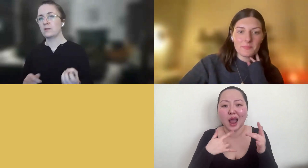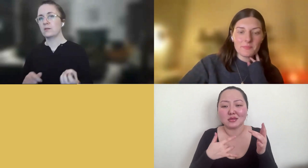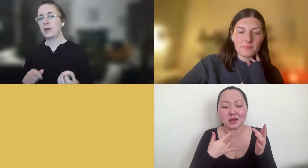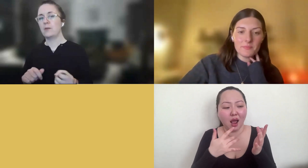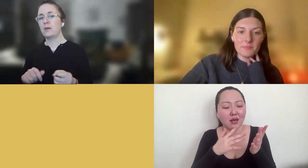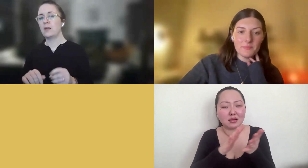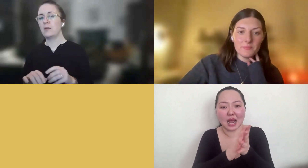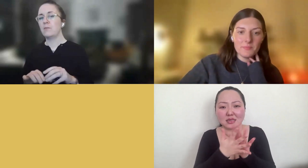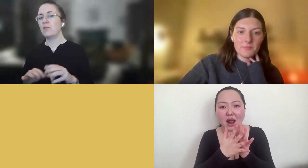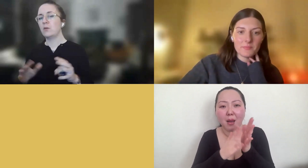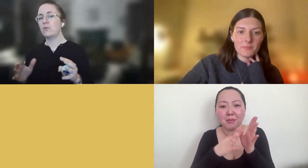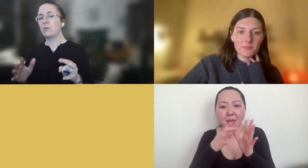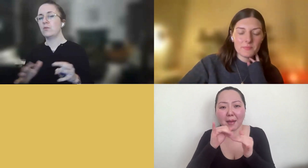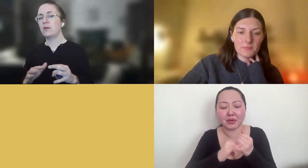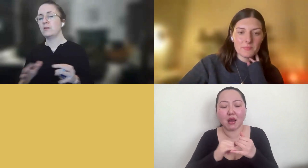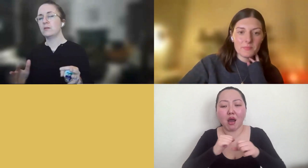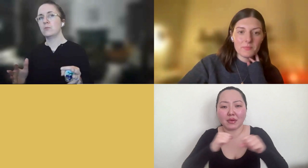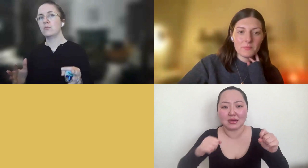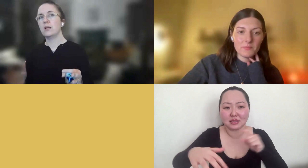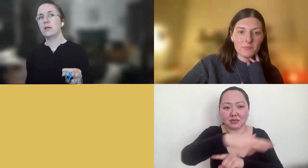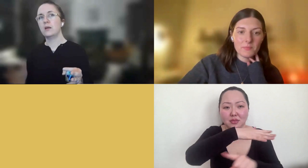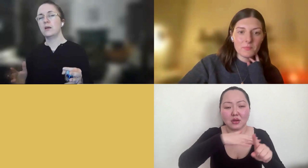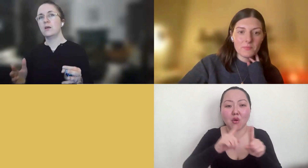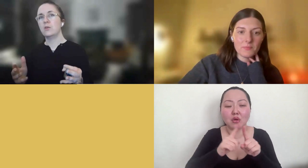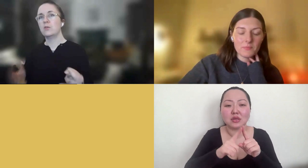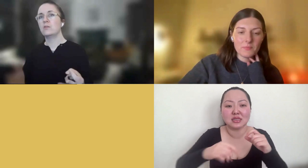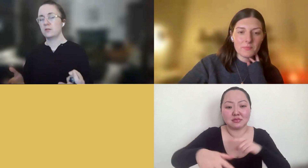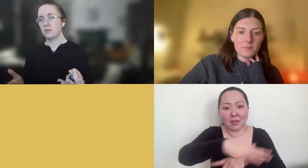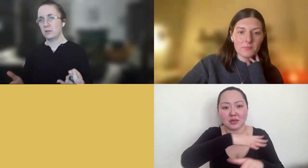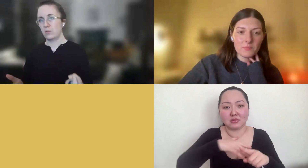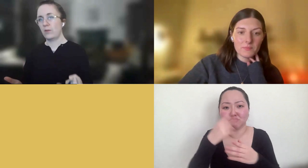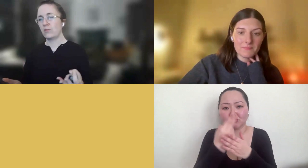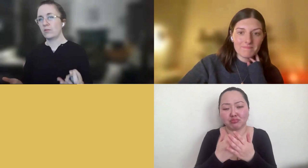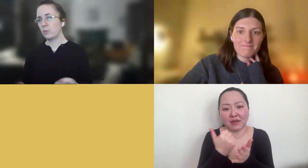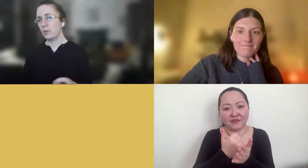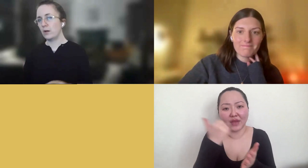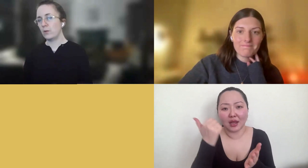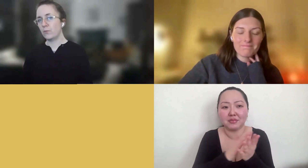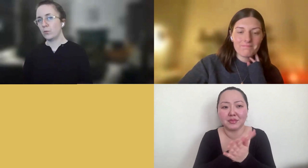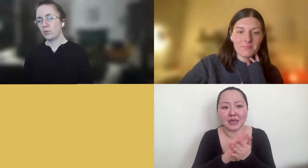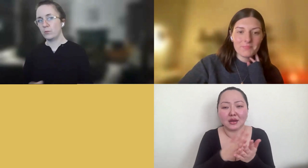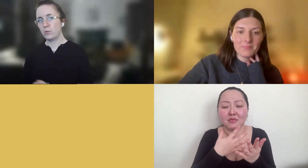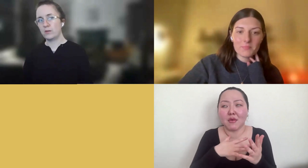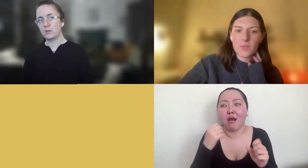design that happened. It means that it led to good decisions in the space. We not talk too much about